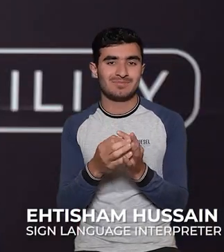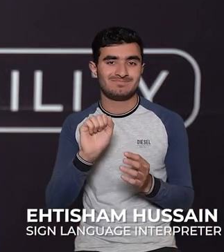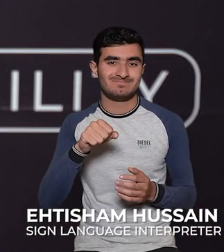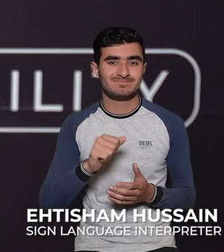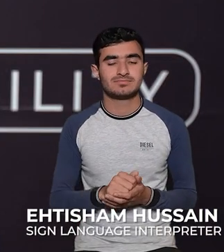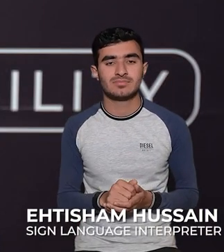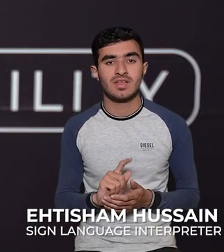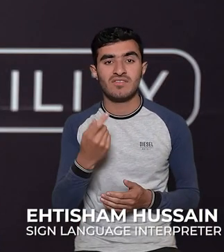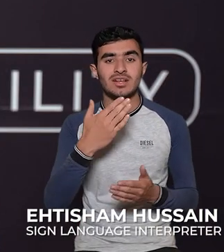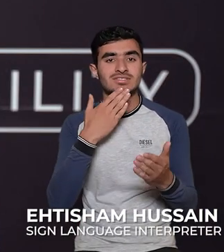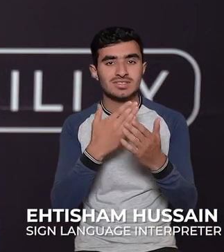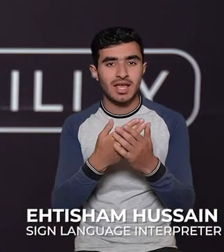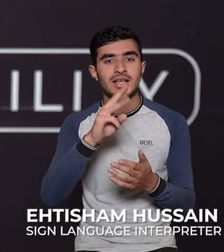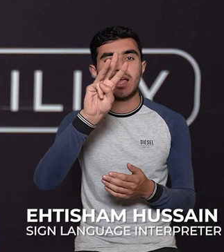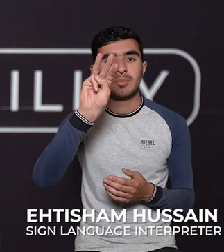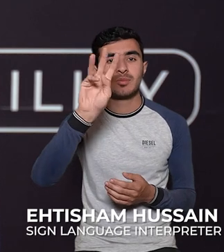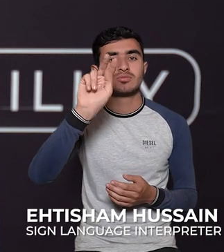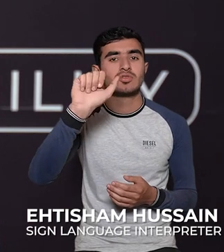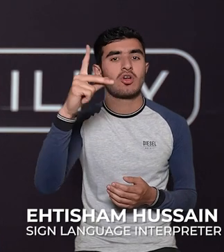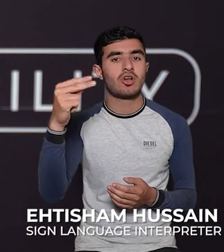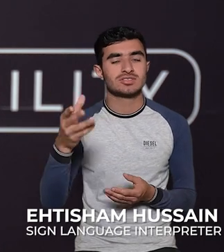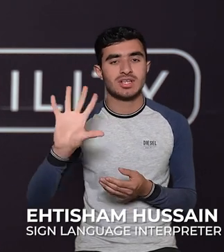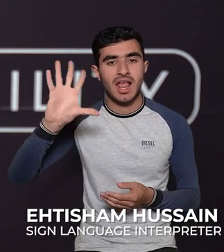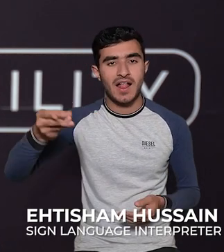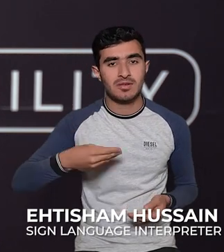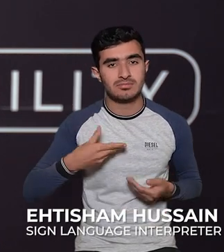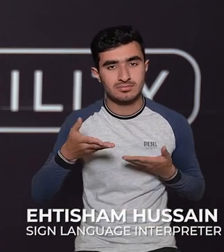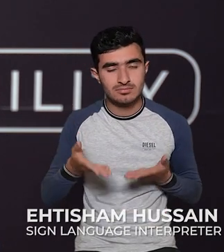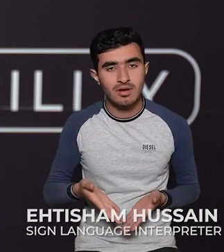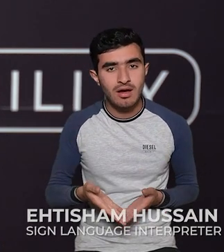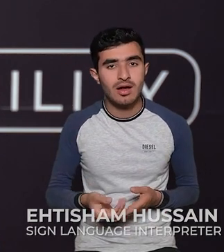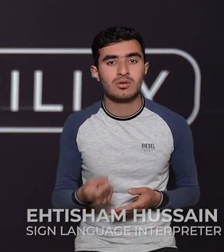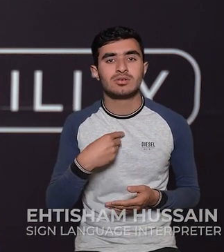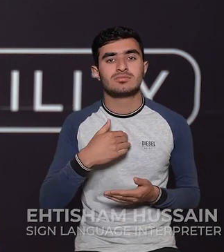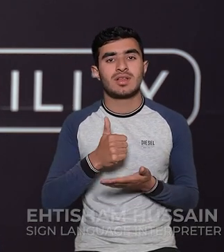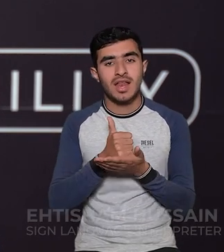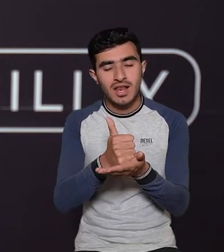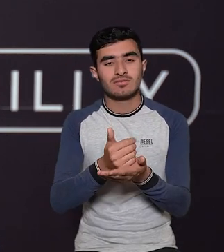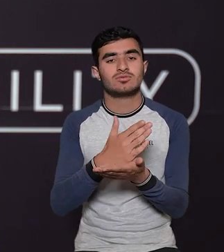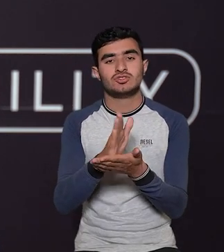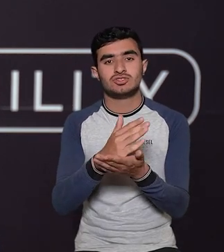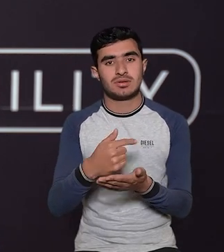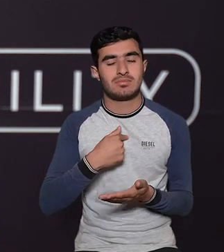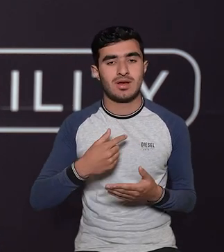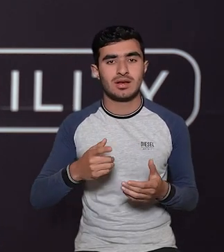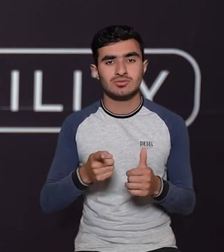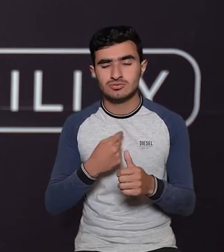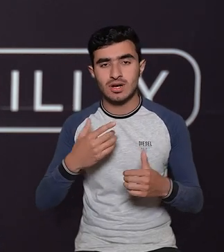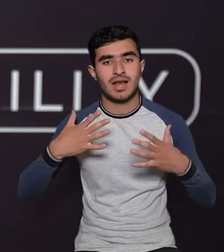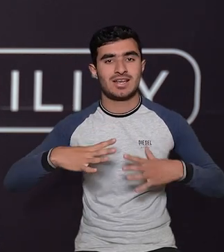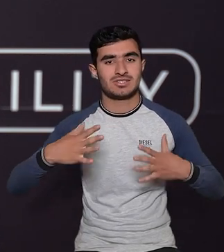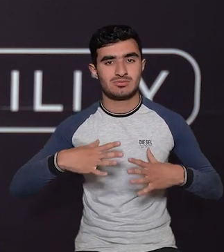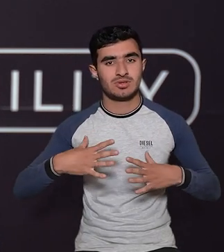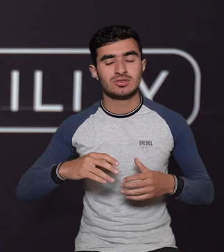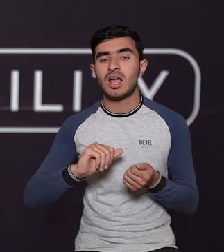I would like to thank MM Talks to invite me over here and let me share my personal experience